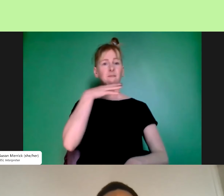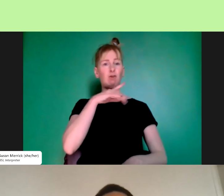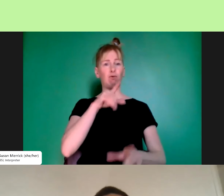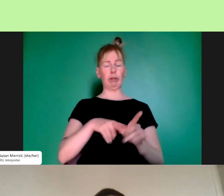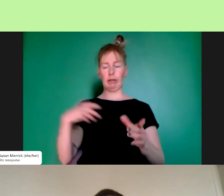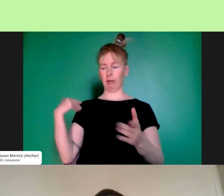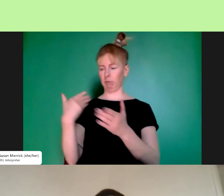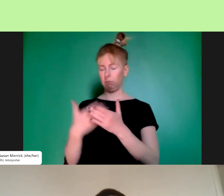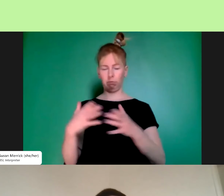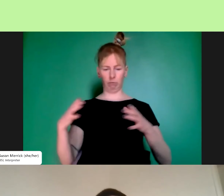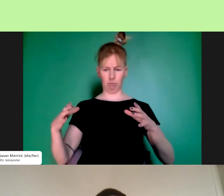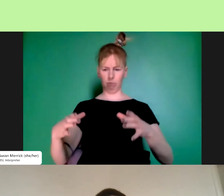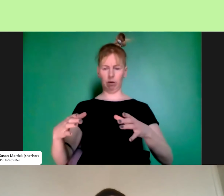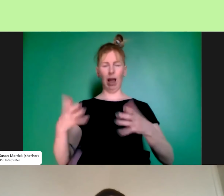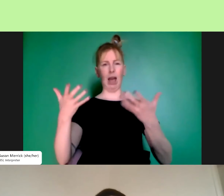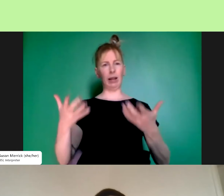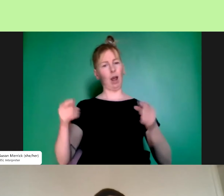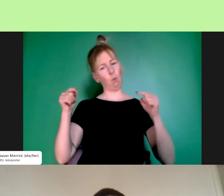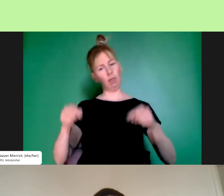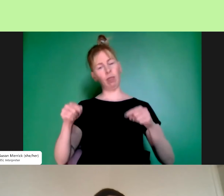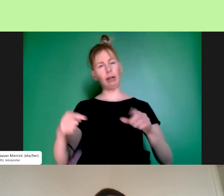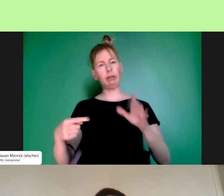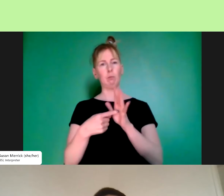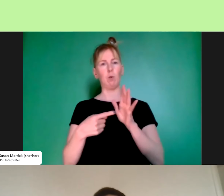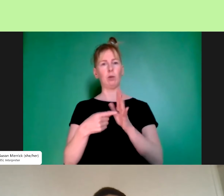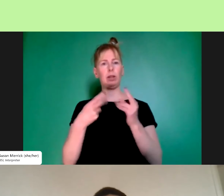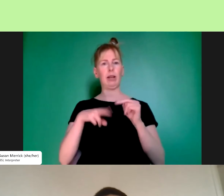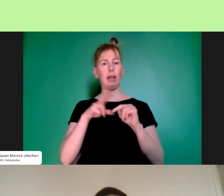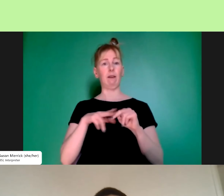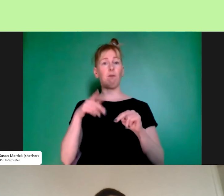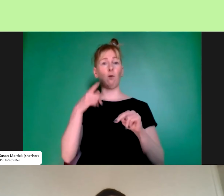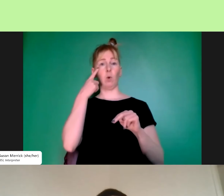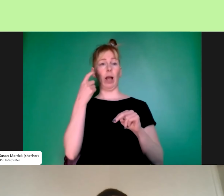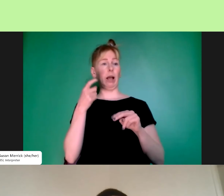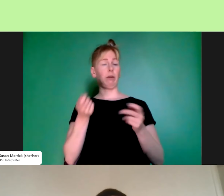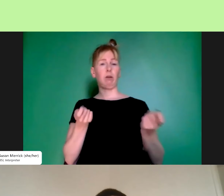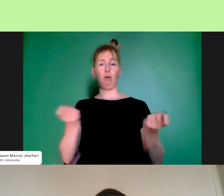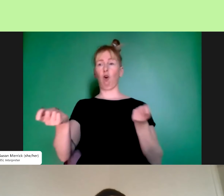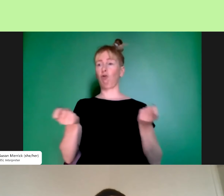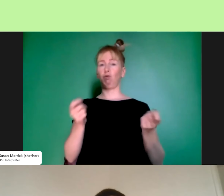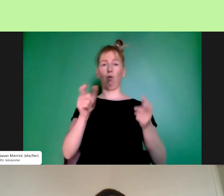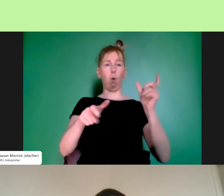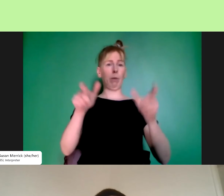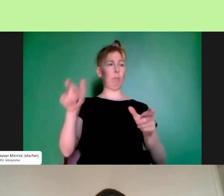order, and having a say in people's lives and geographical locations, not only by